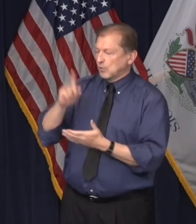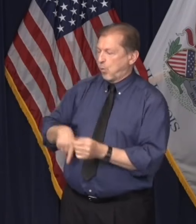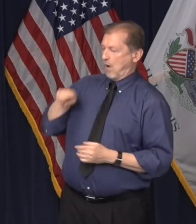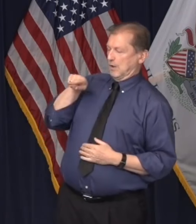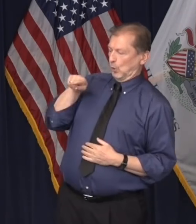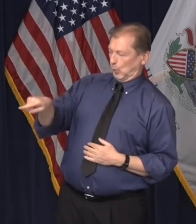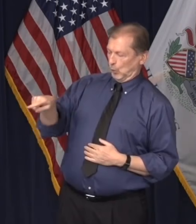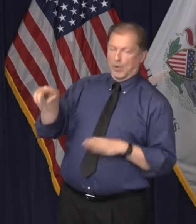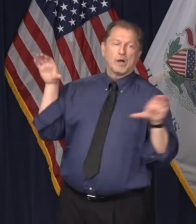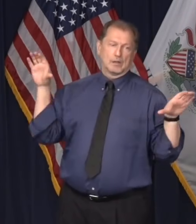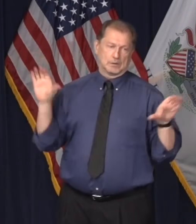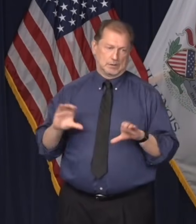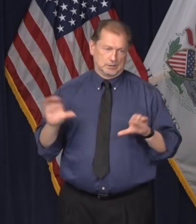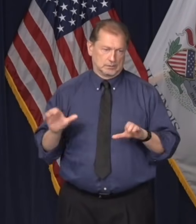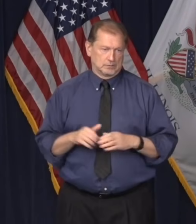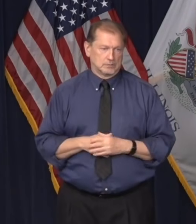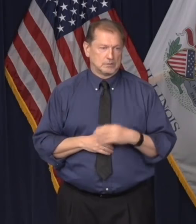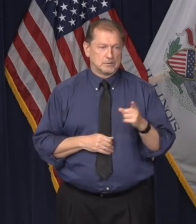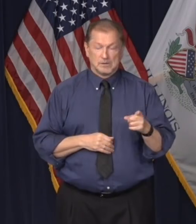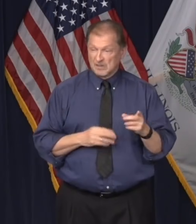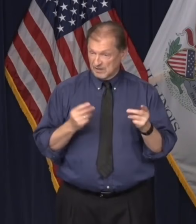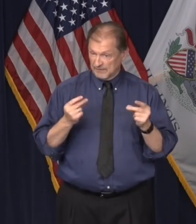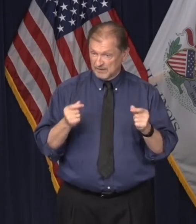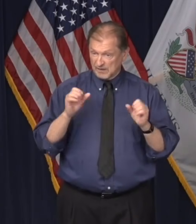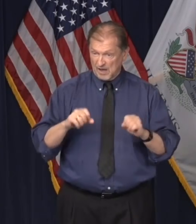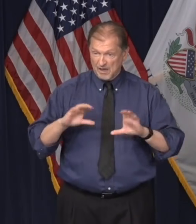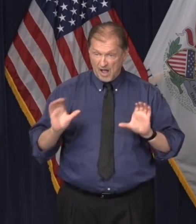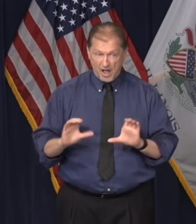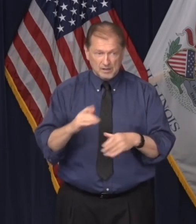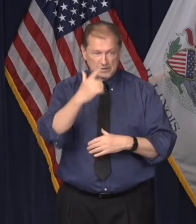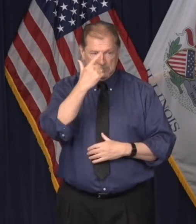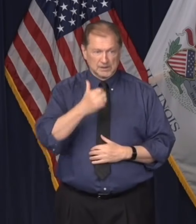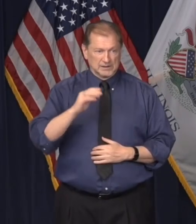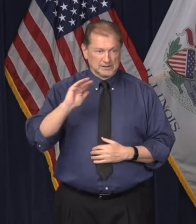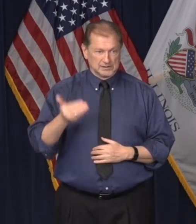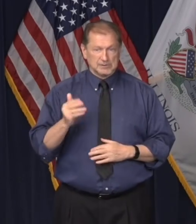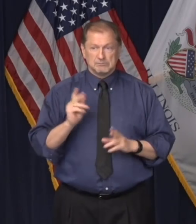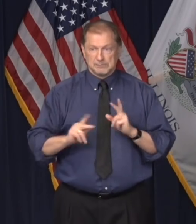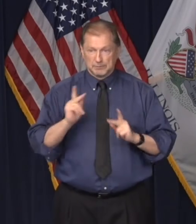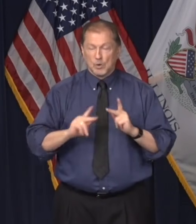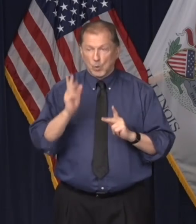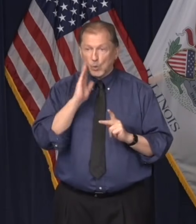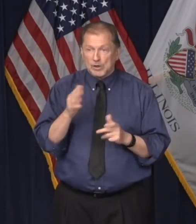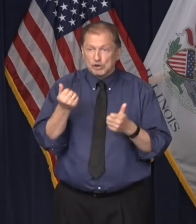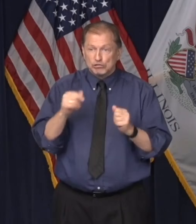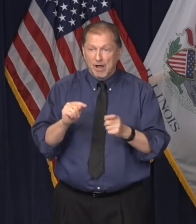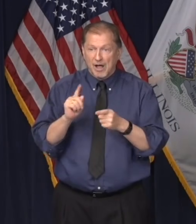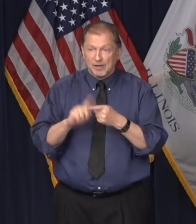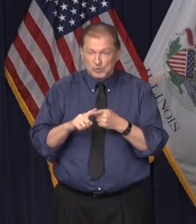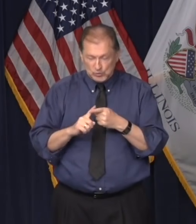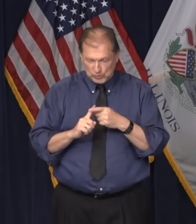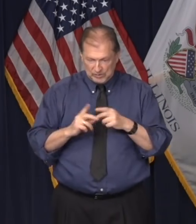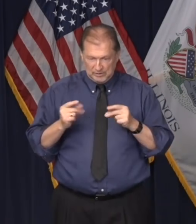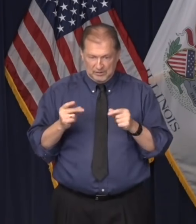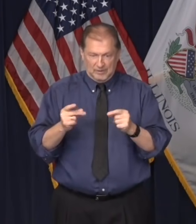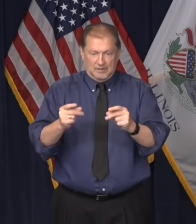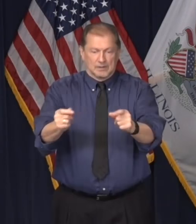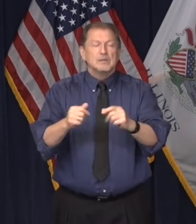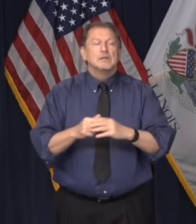CORONAVIRUS AS A RESULT OF WHAT DARREN BAILEY HAS DONE NOW. HOW QUICKLY CAN YOU ACT? I WOULD THINK PEOPLE ARE GOING